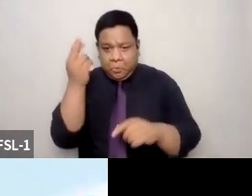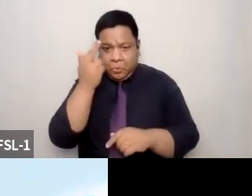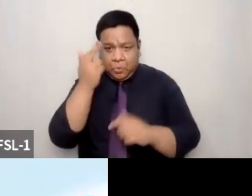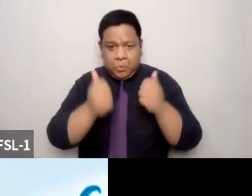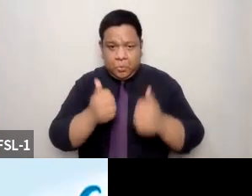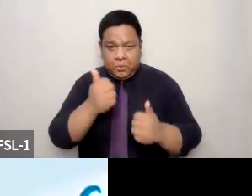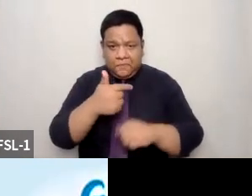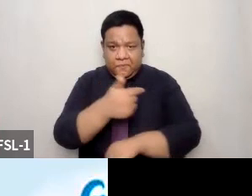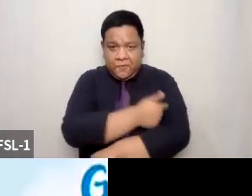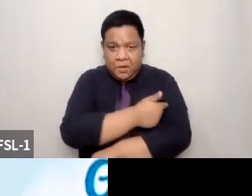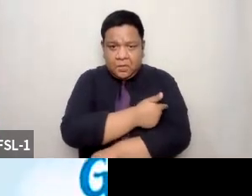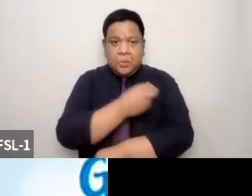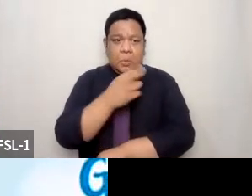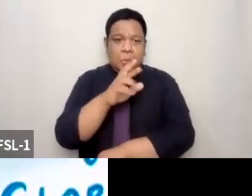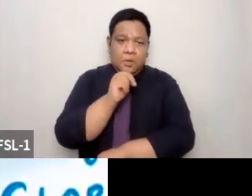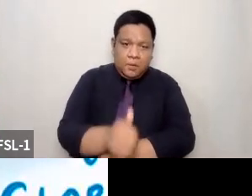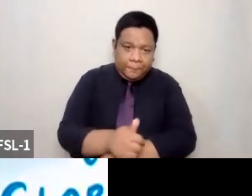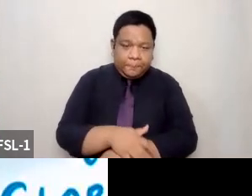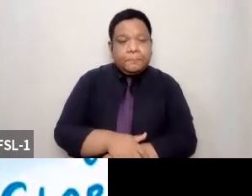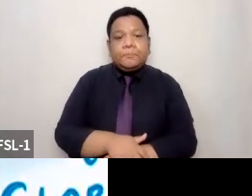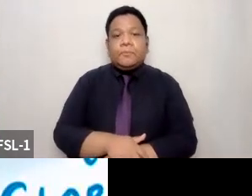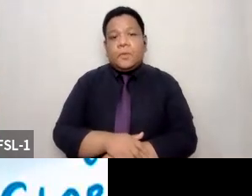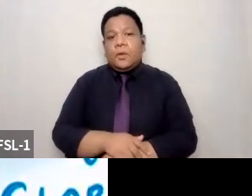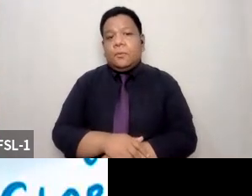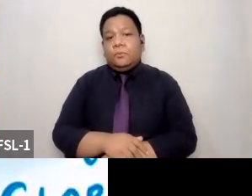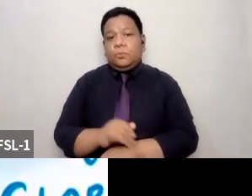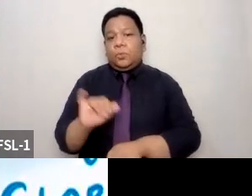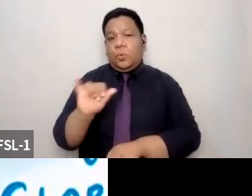And essentially the benefits must really outweigh the risks.